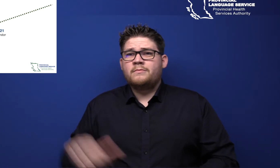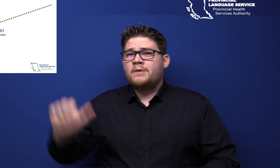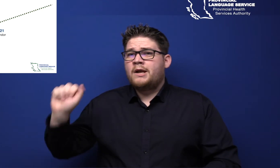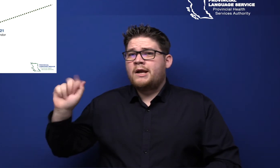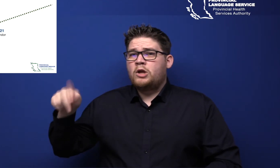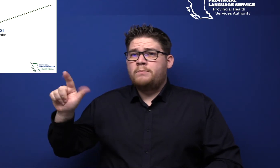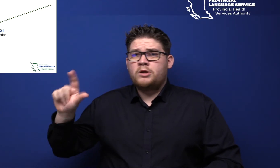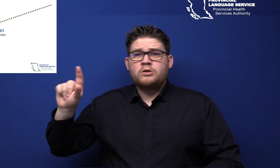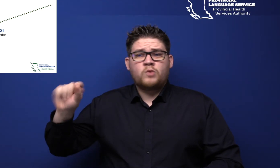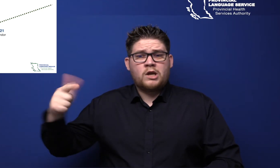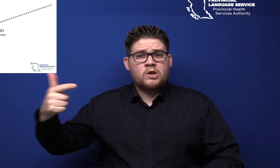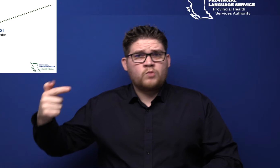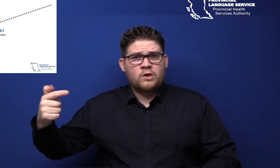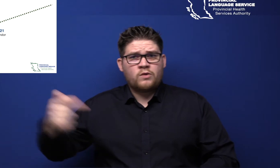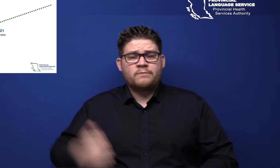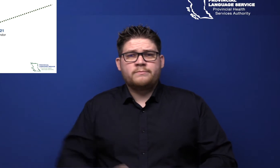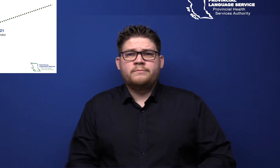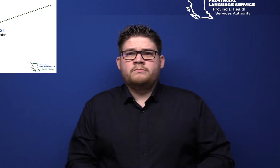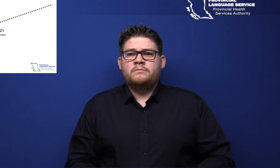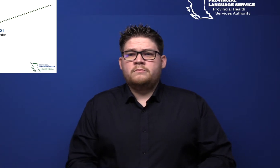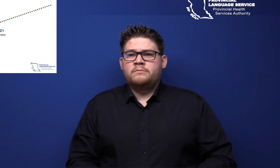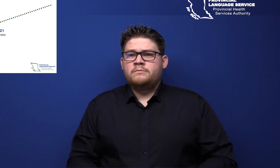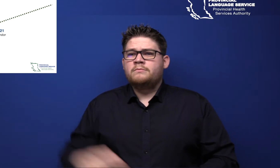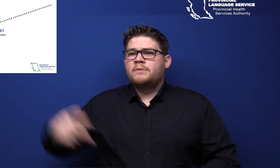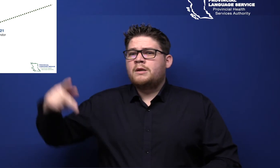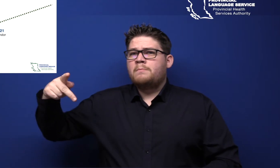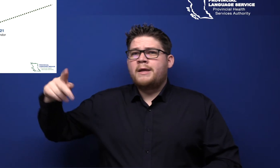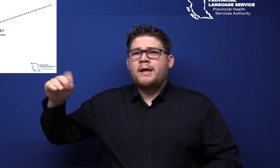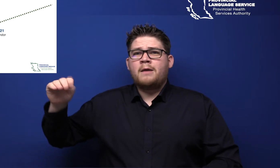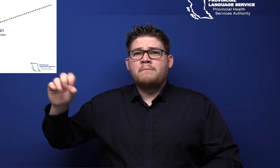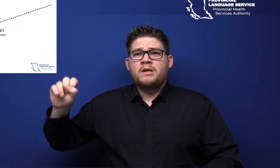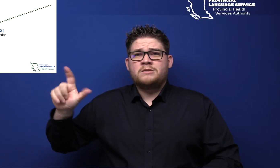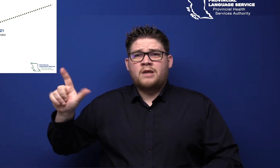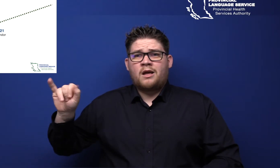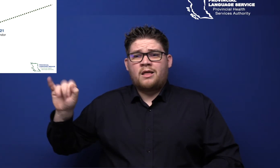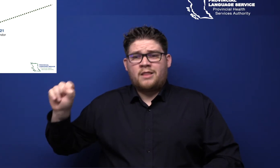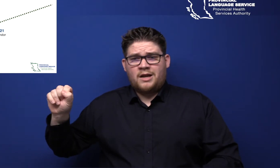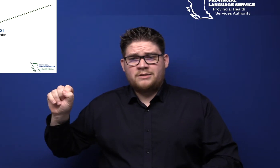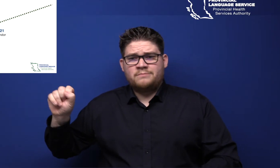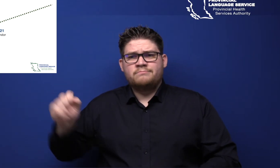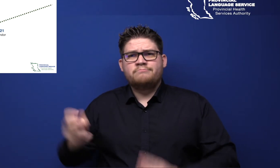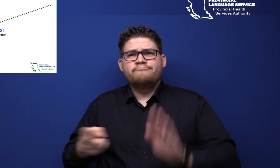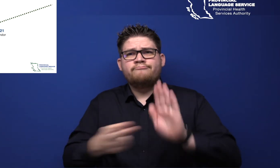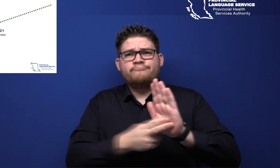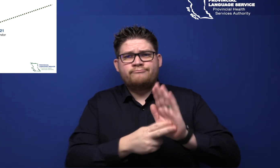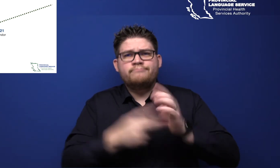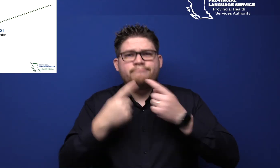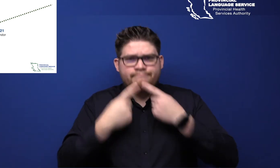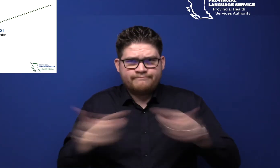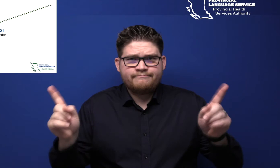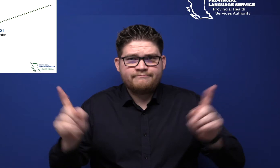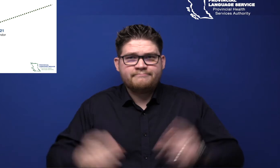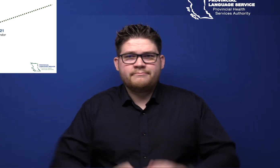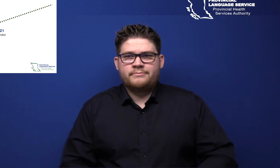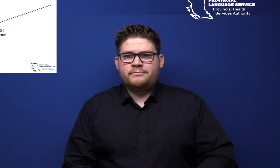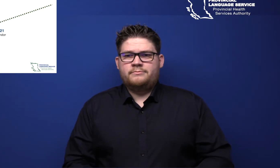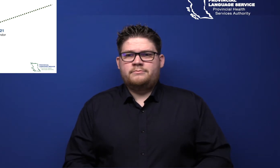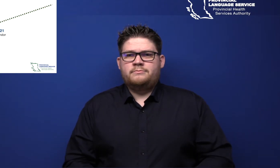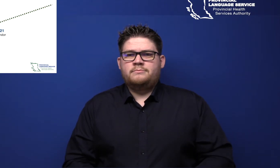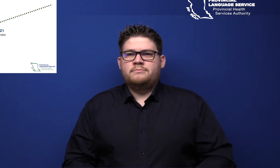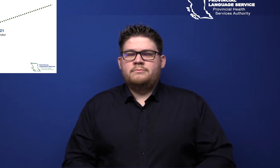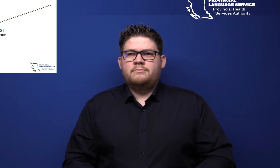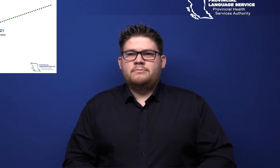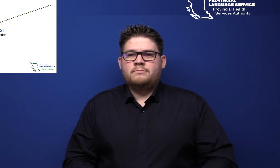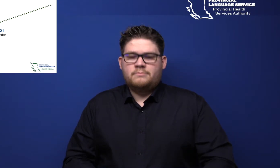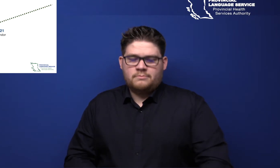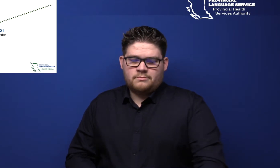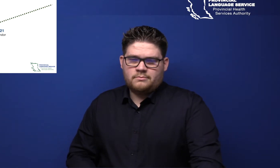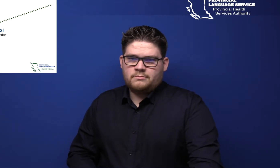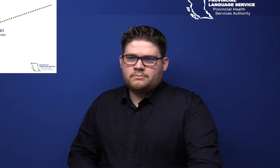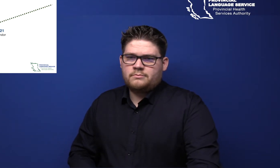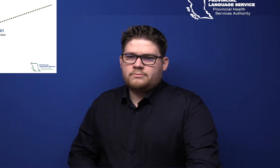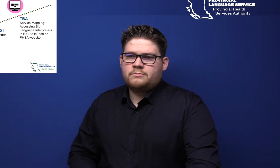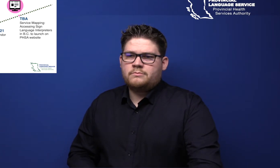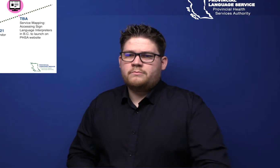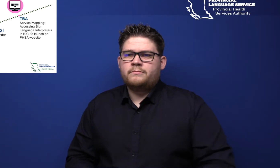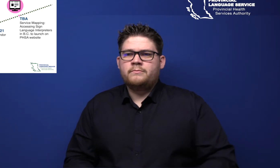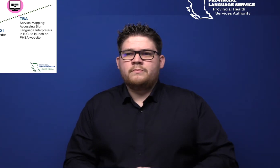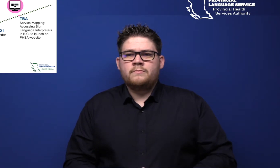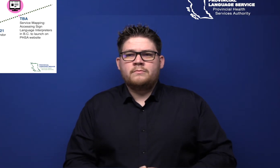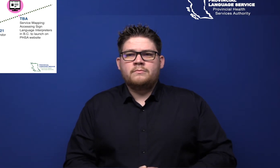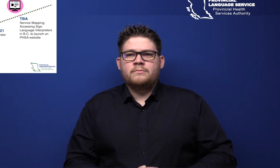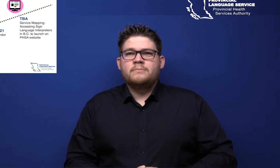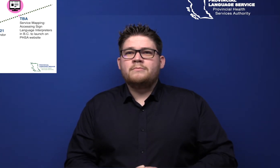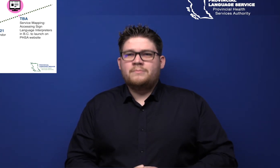IN APRIL 2021, PMSLIS SIGN THE CONTRACT AND ANNOUNCED WHO THE VENDOR WOULD BE.